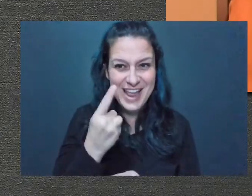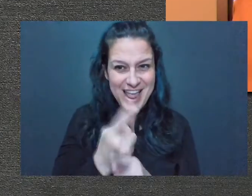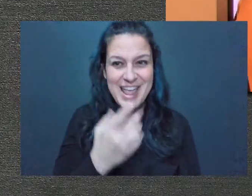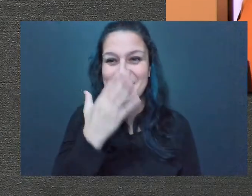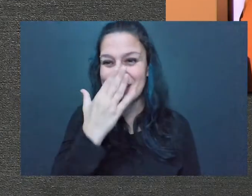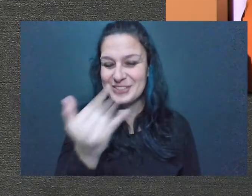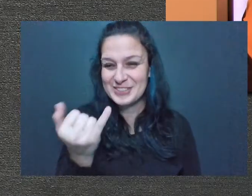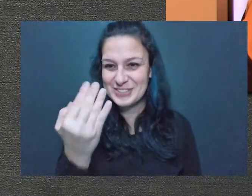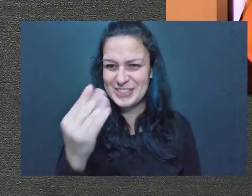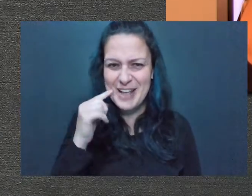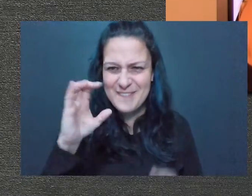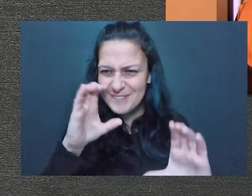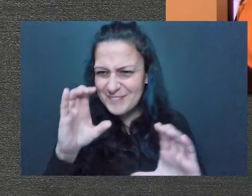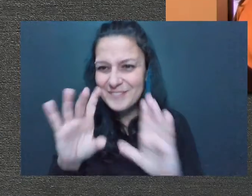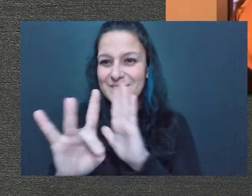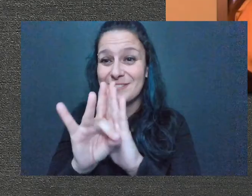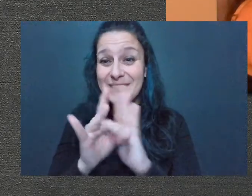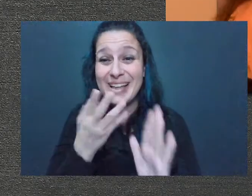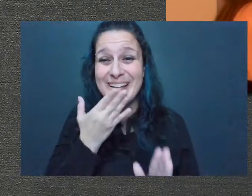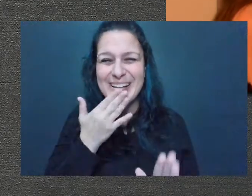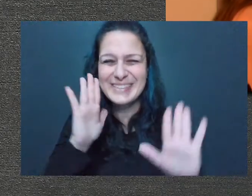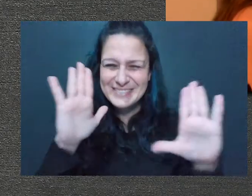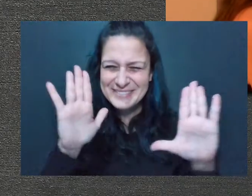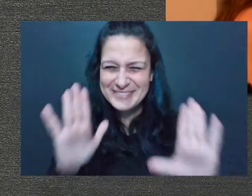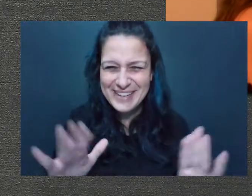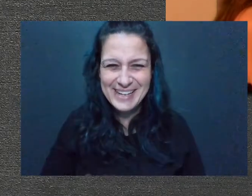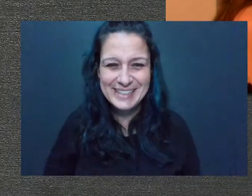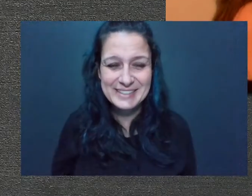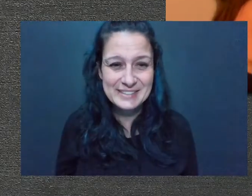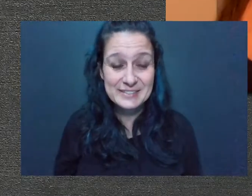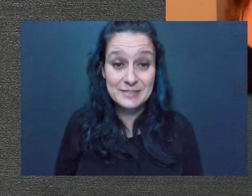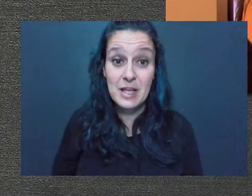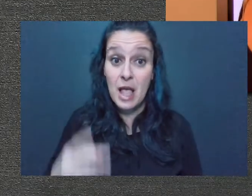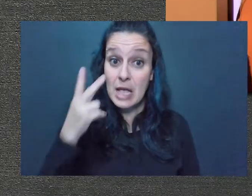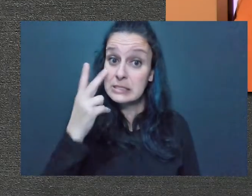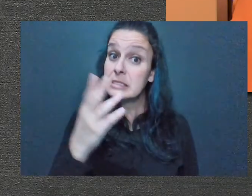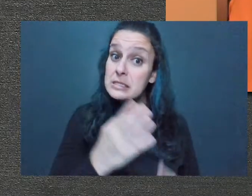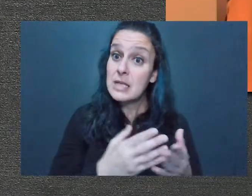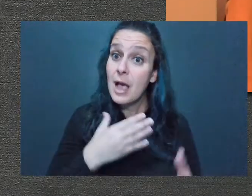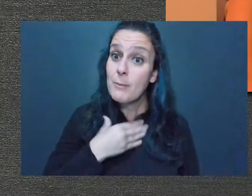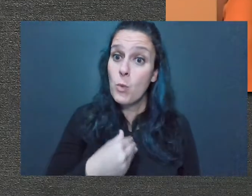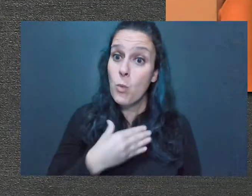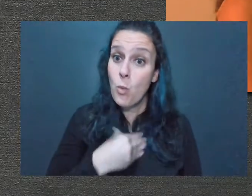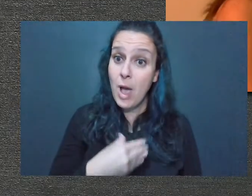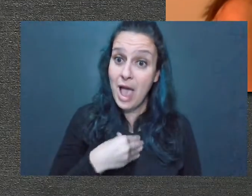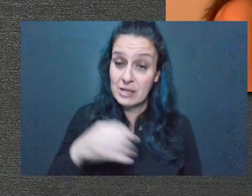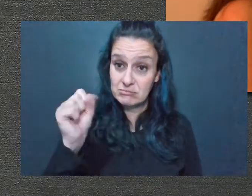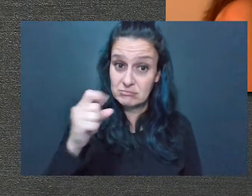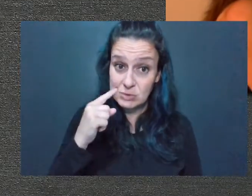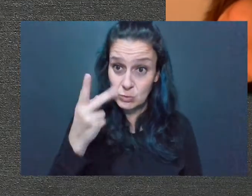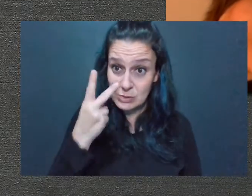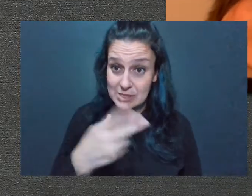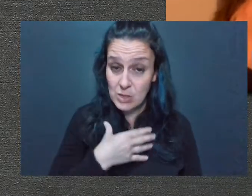Yellow, good job finding your colors, right? And I do see white, I do see white. Do you see a little bit.